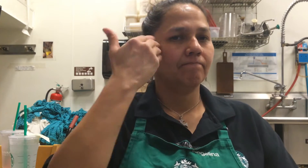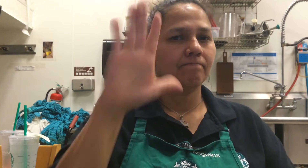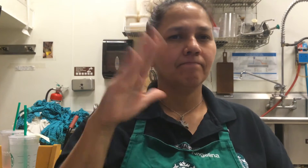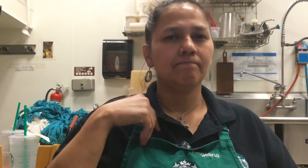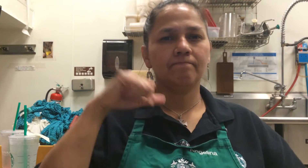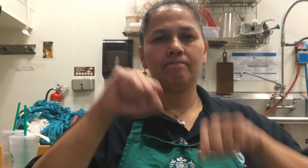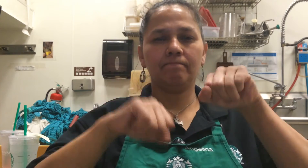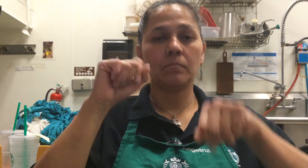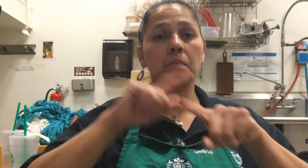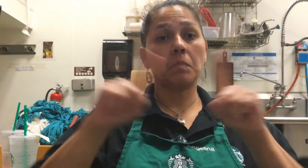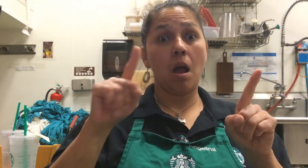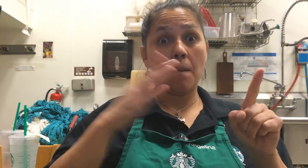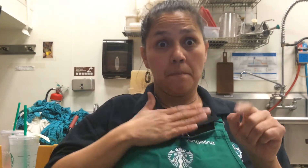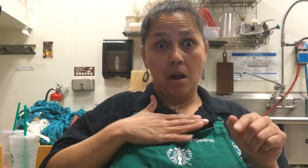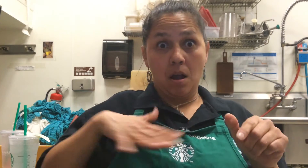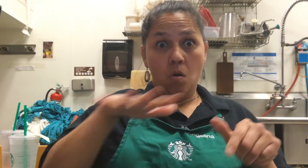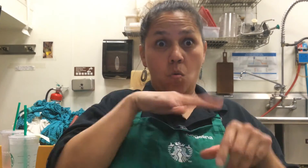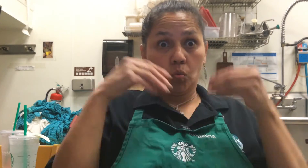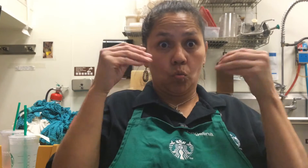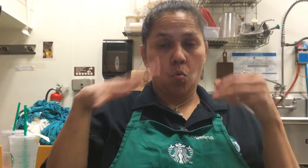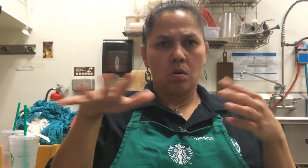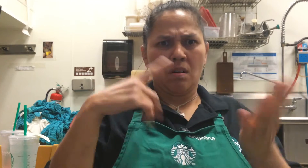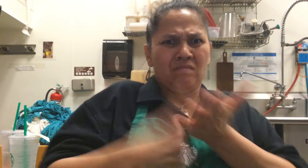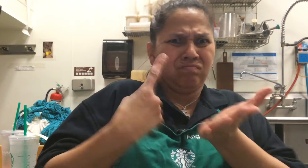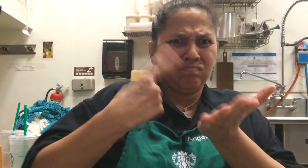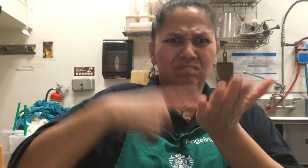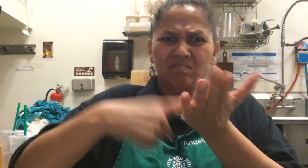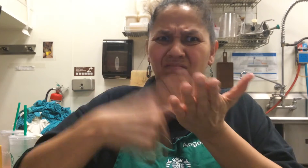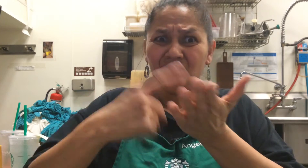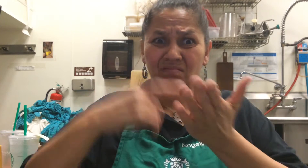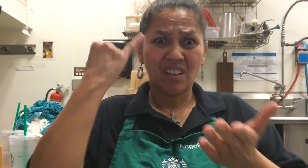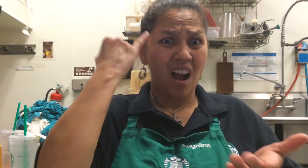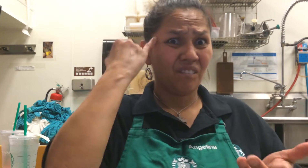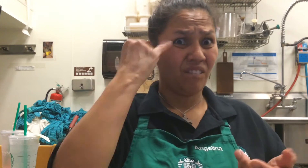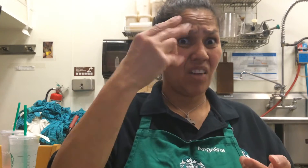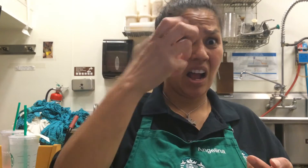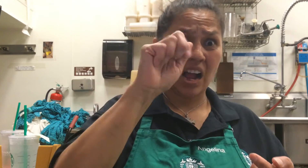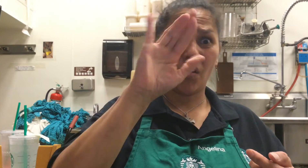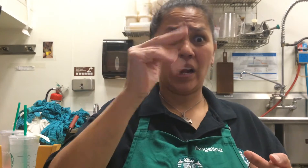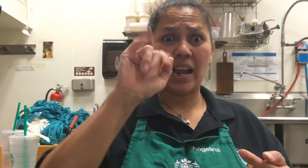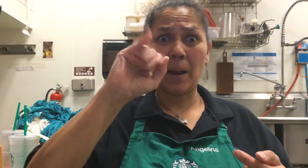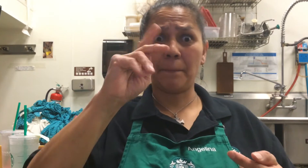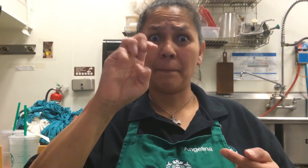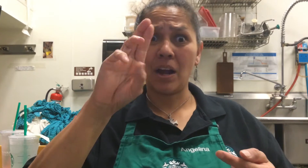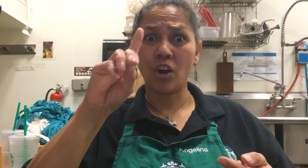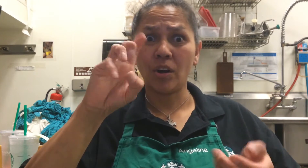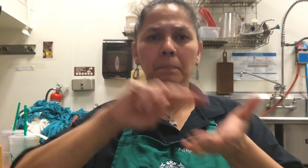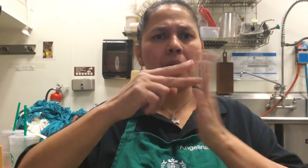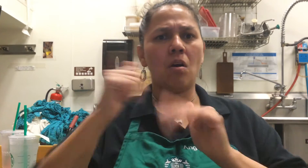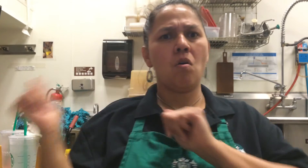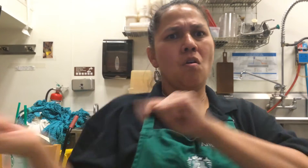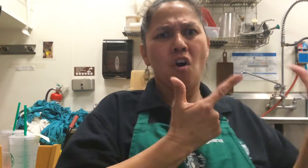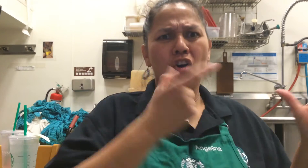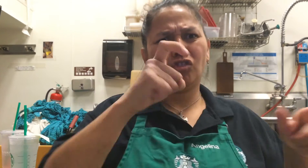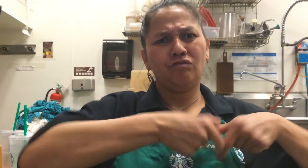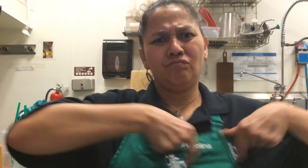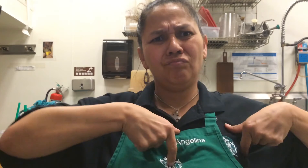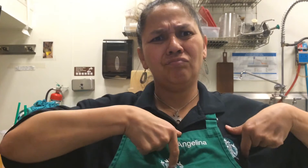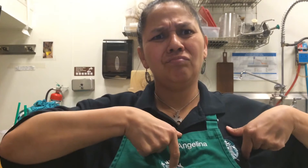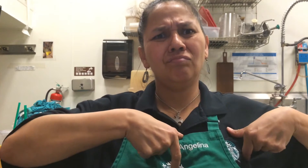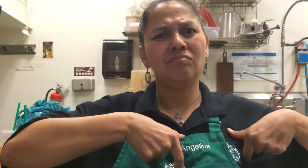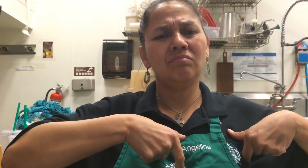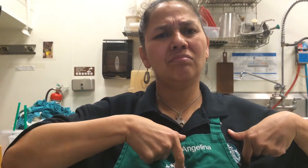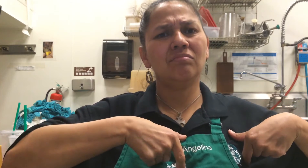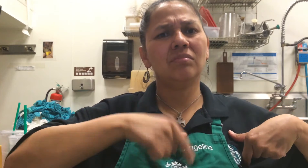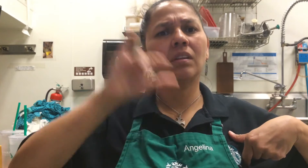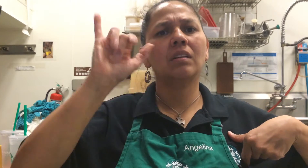but to my surprise, my partners debated that if I were to wear the pin, then all partners should wear one as well.